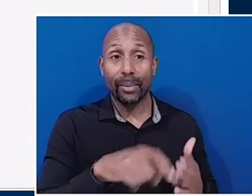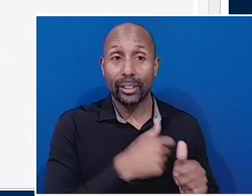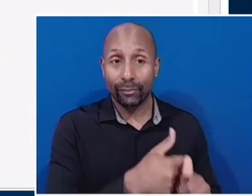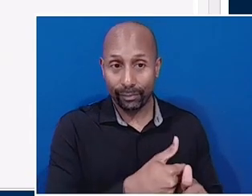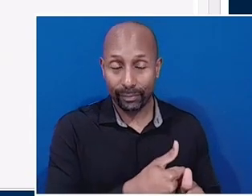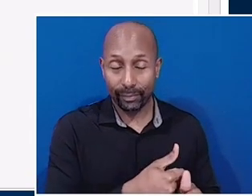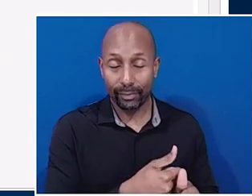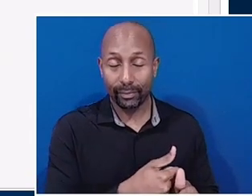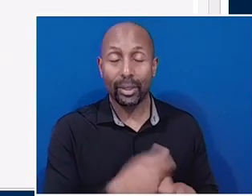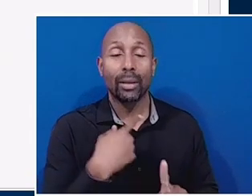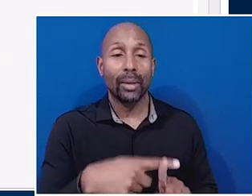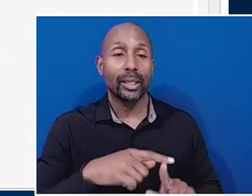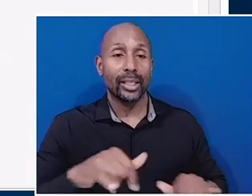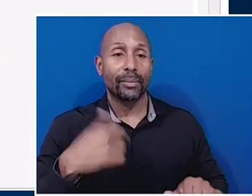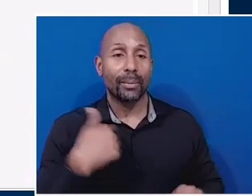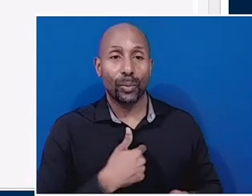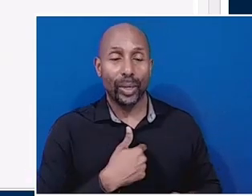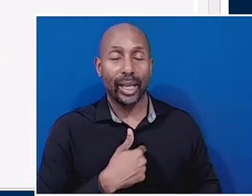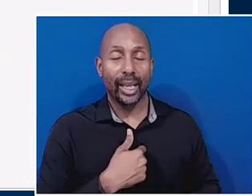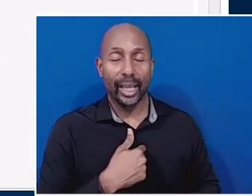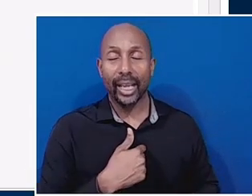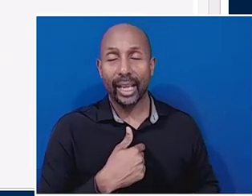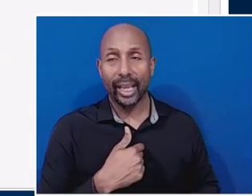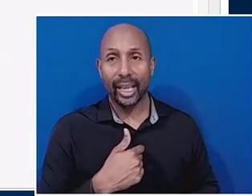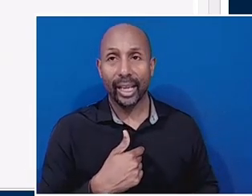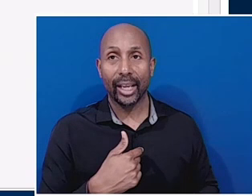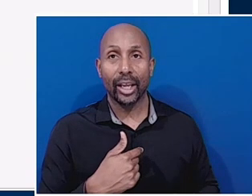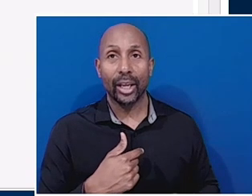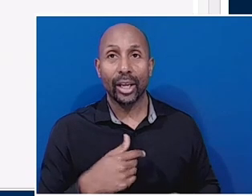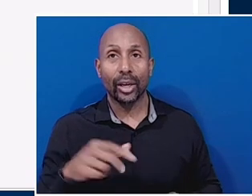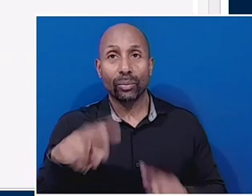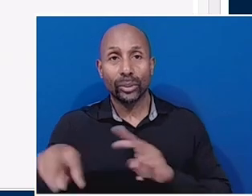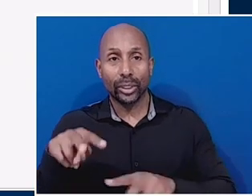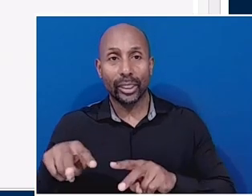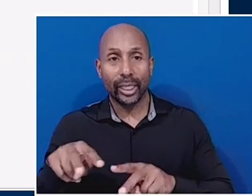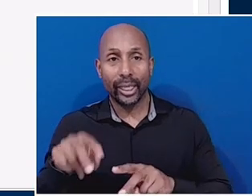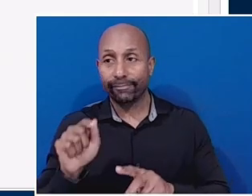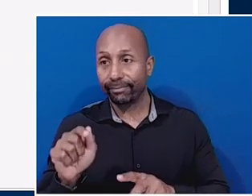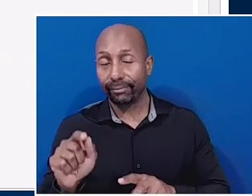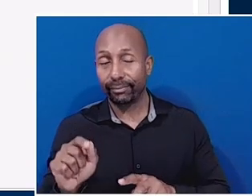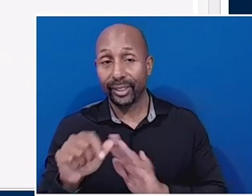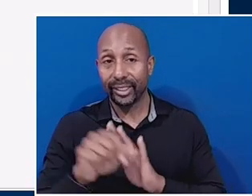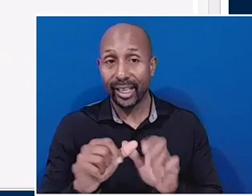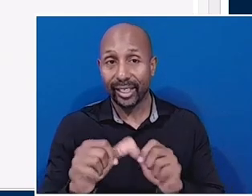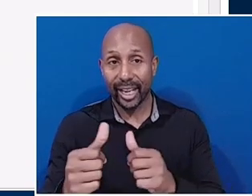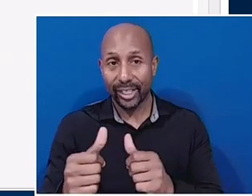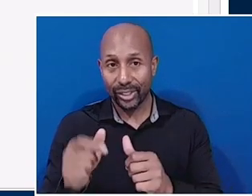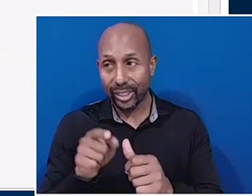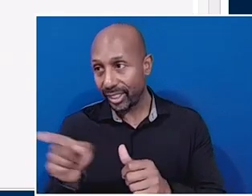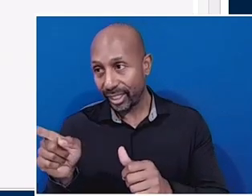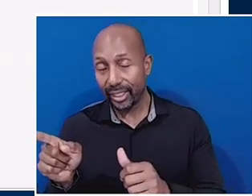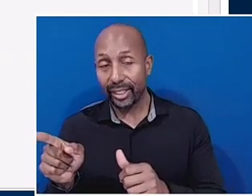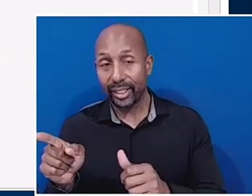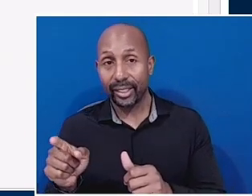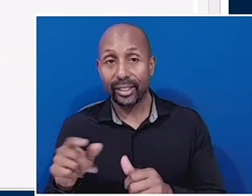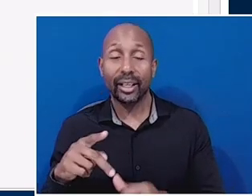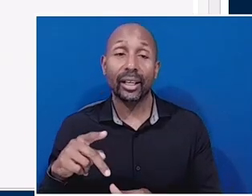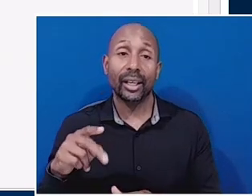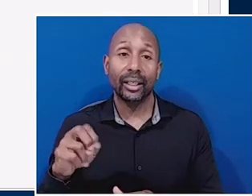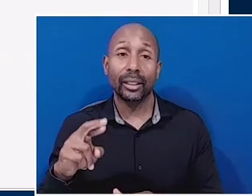at the state agencies, you know, the personnel, financial, and administration,